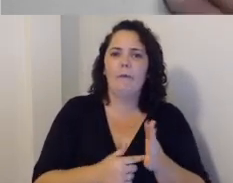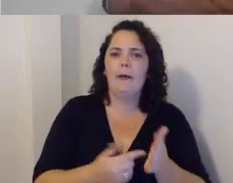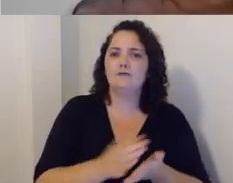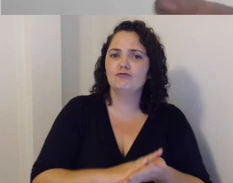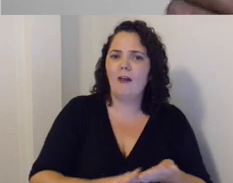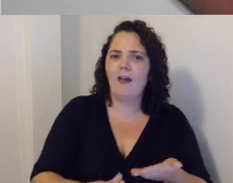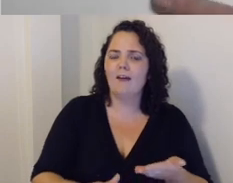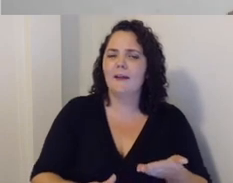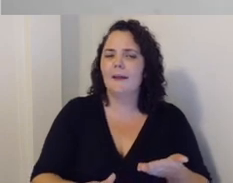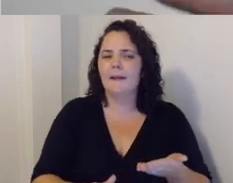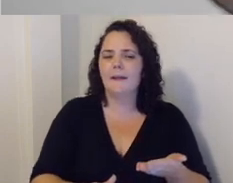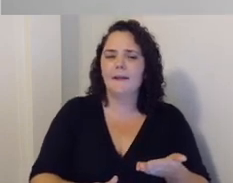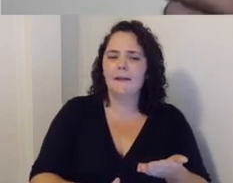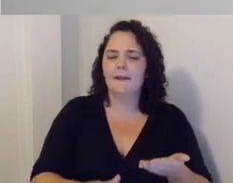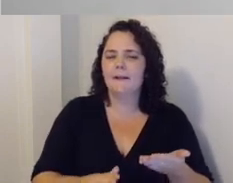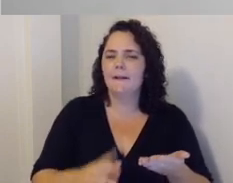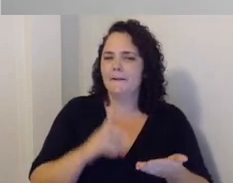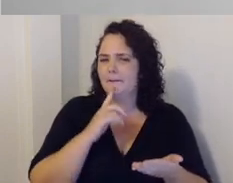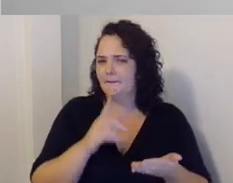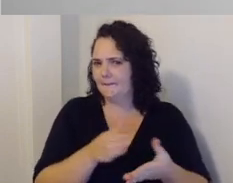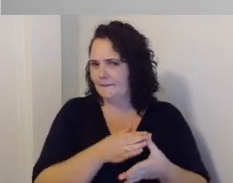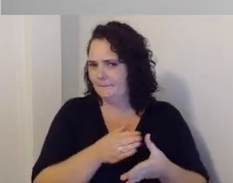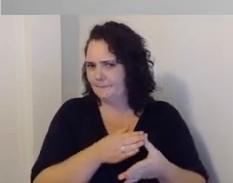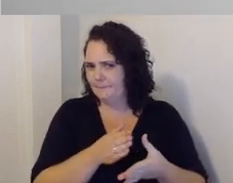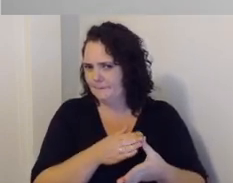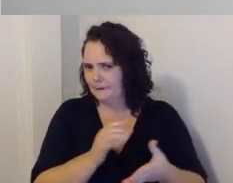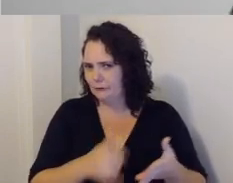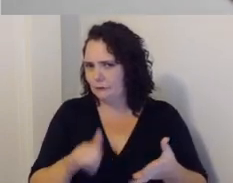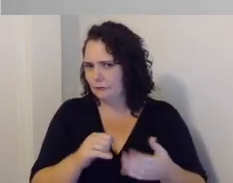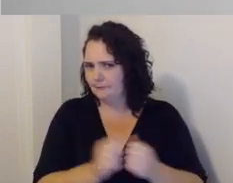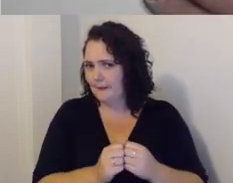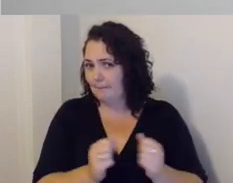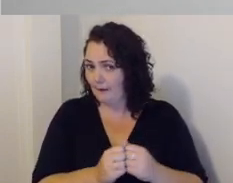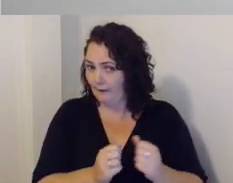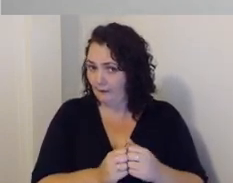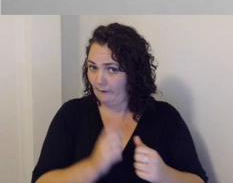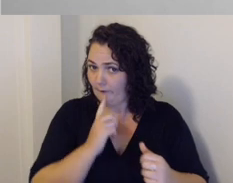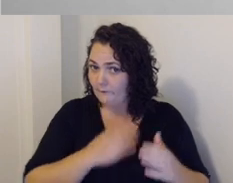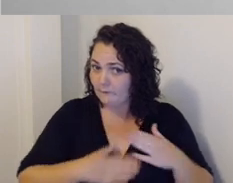with a dry ground you can just let it fly on any sort of paper you can imagine alright so I've